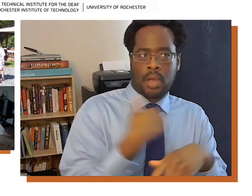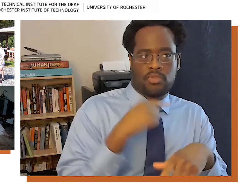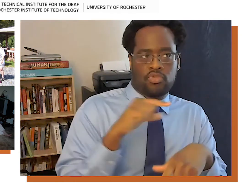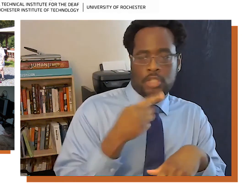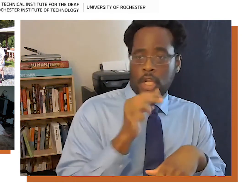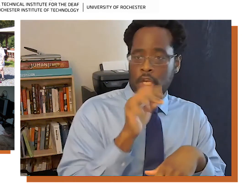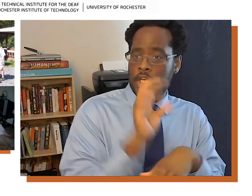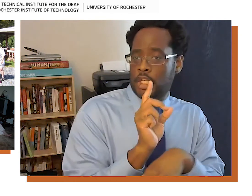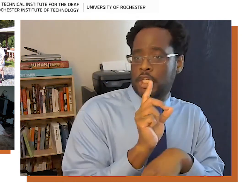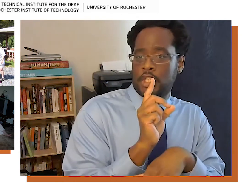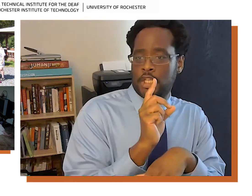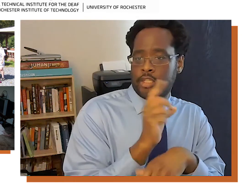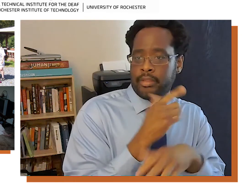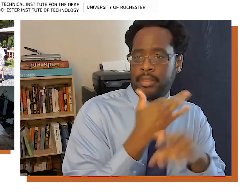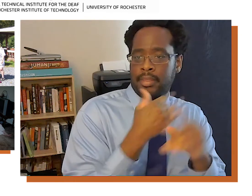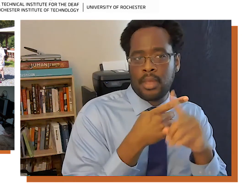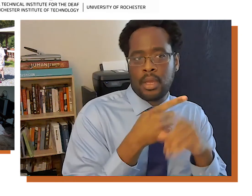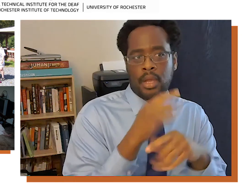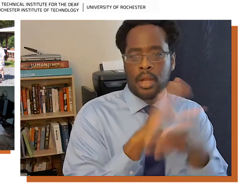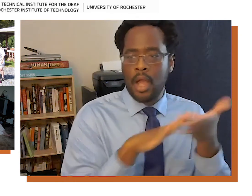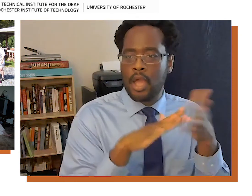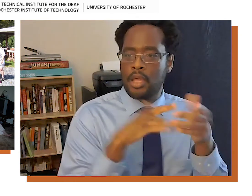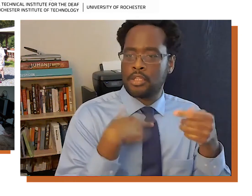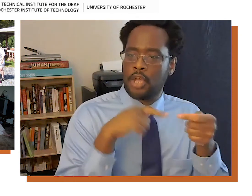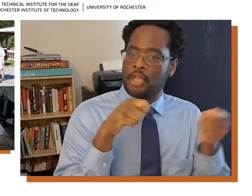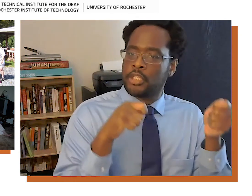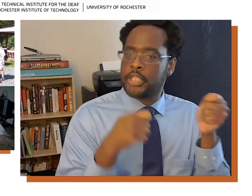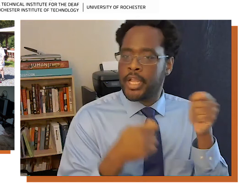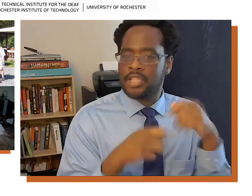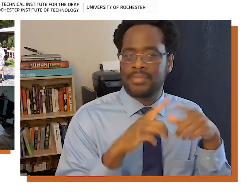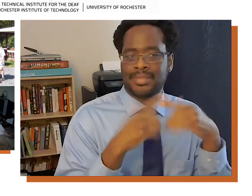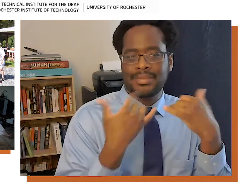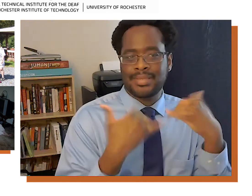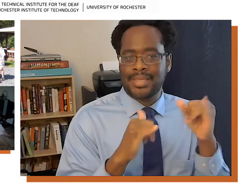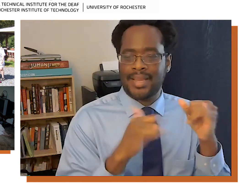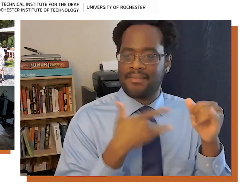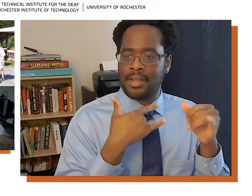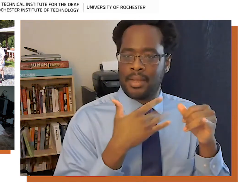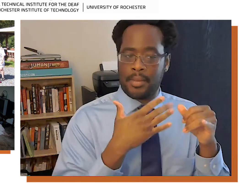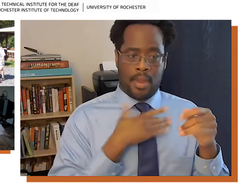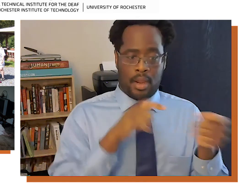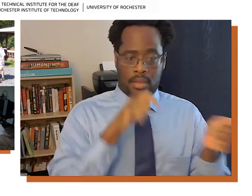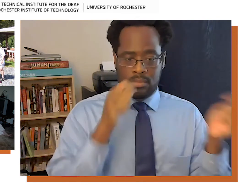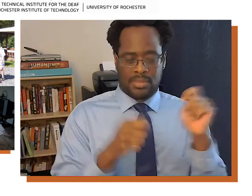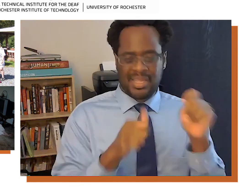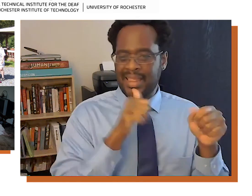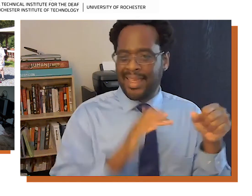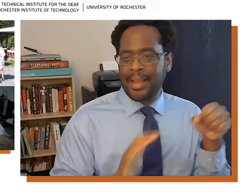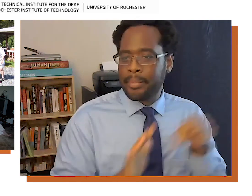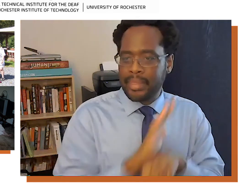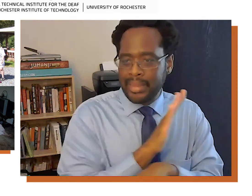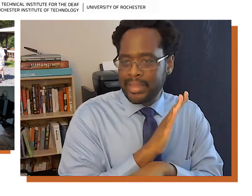From high school being a nerd and then college starting to change my outlook but still not completely,